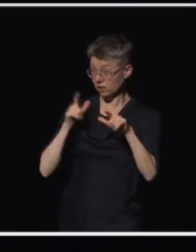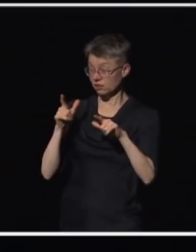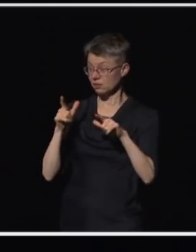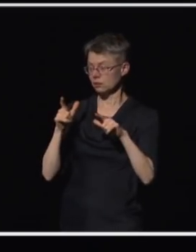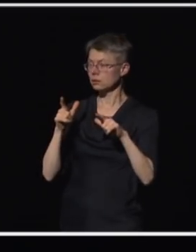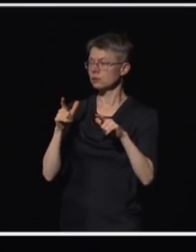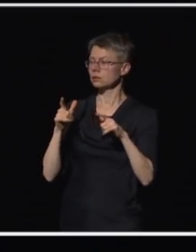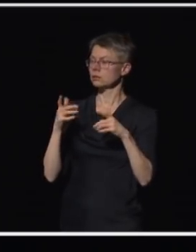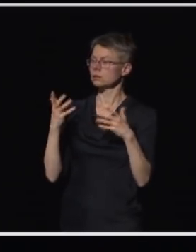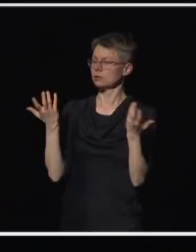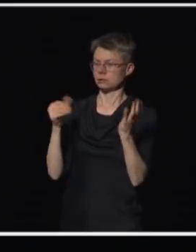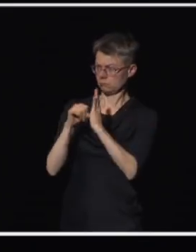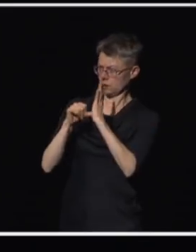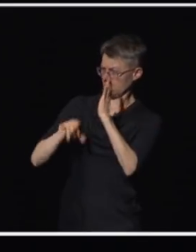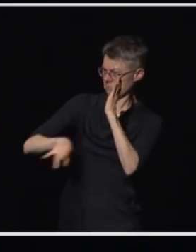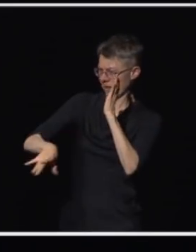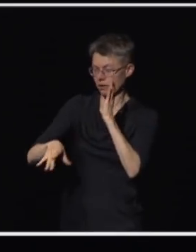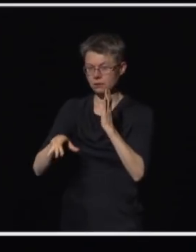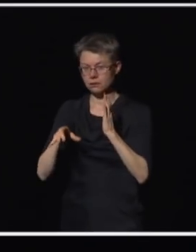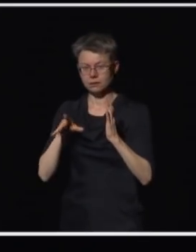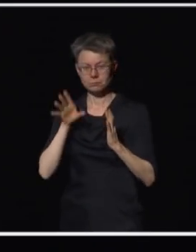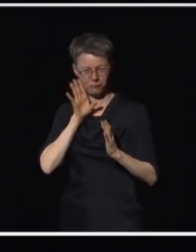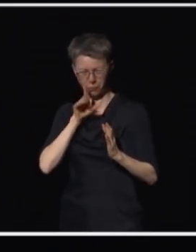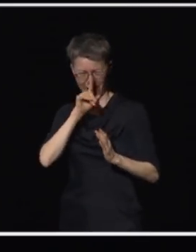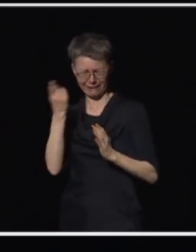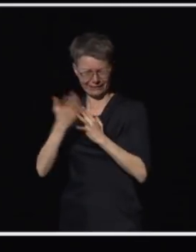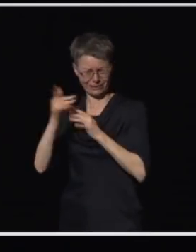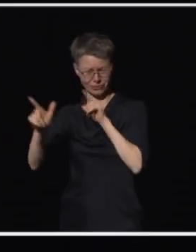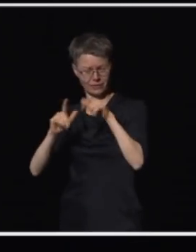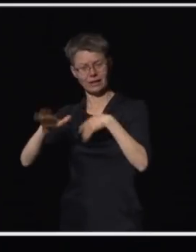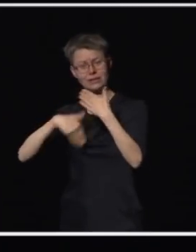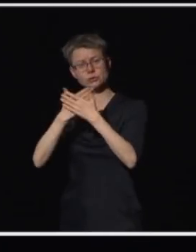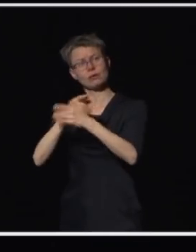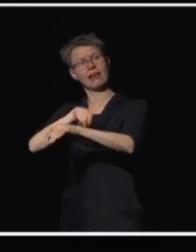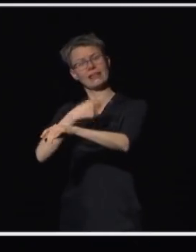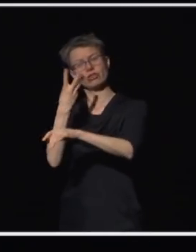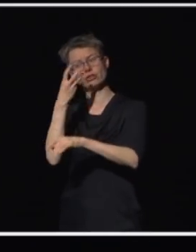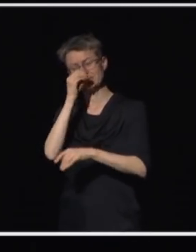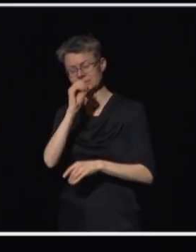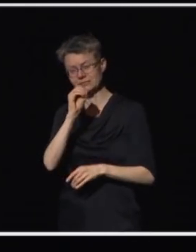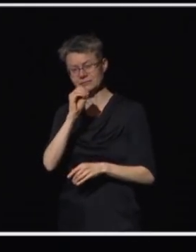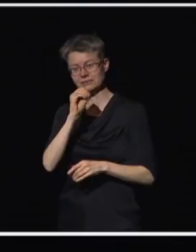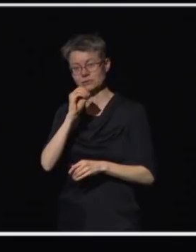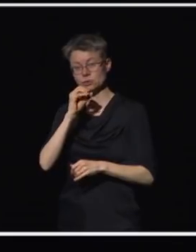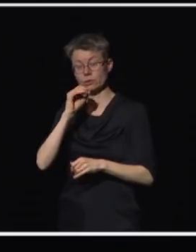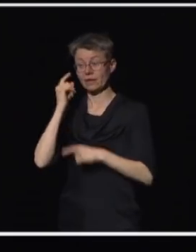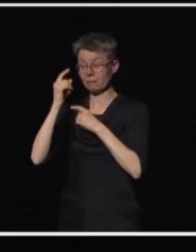It's a resource that, you know, I didn't really have access to until I was in my late 30s. And so any sort of sense of internationalism, you know,